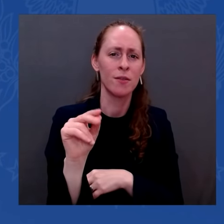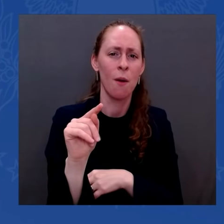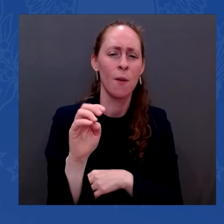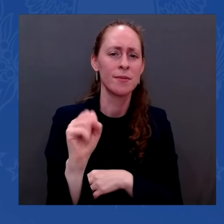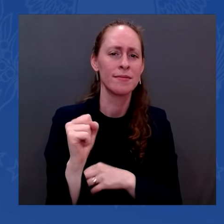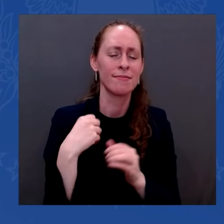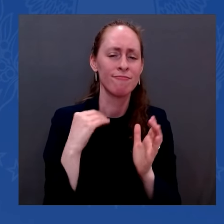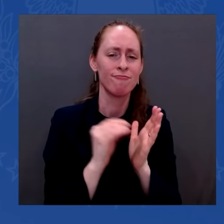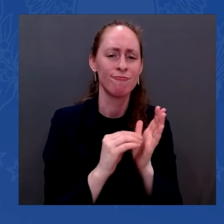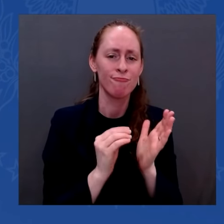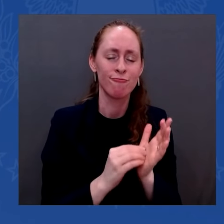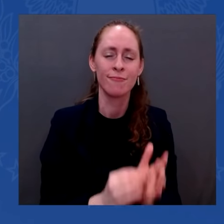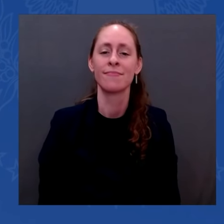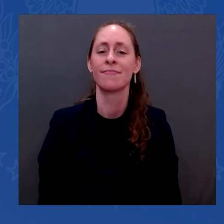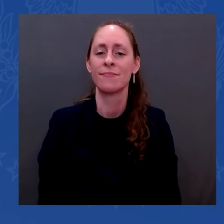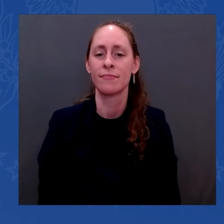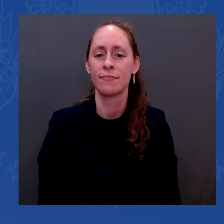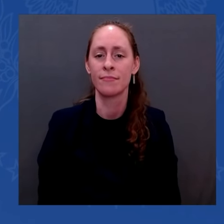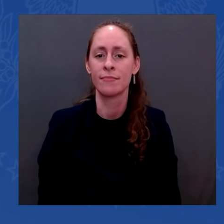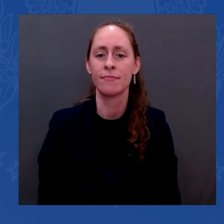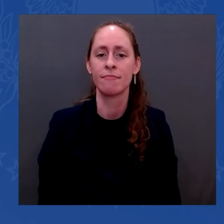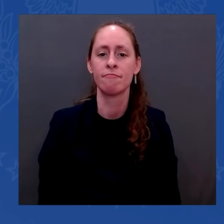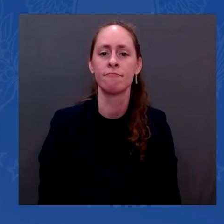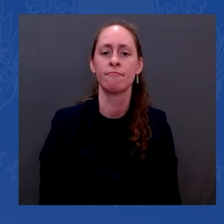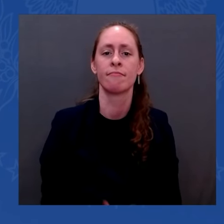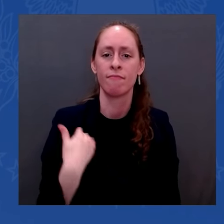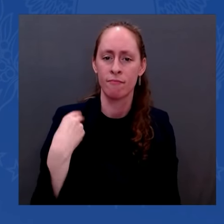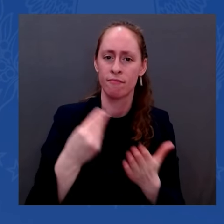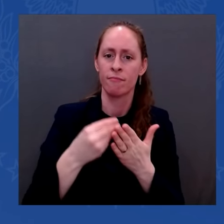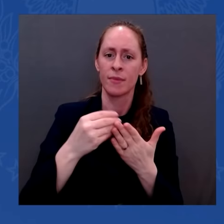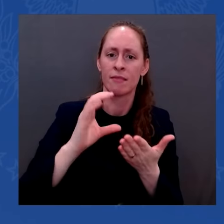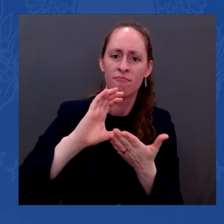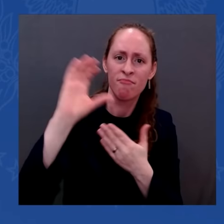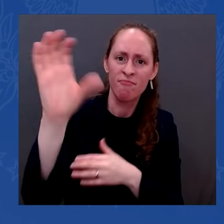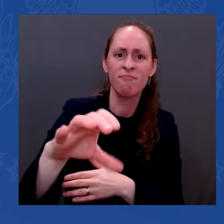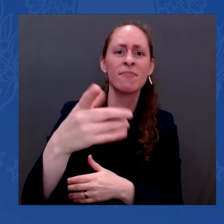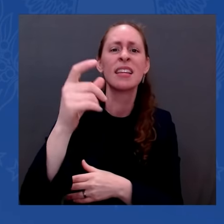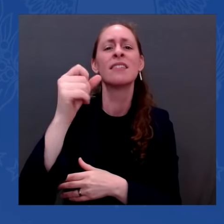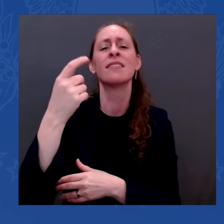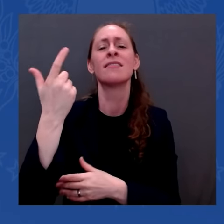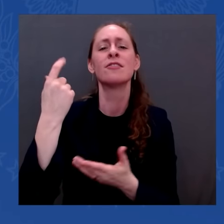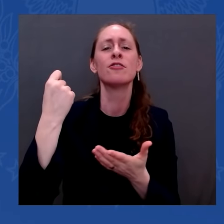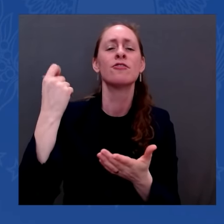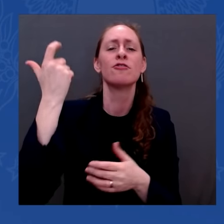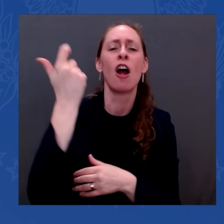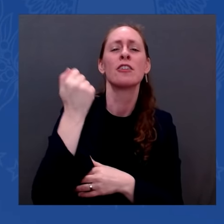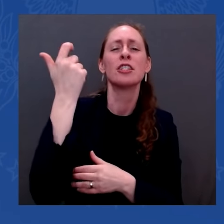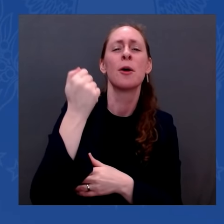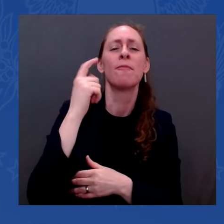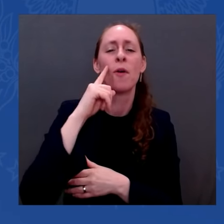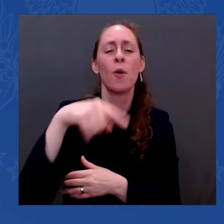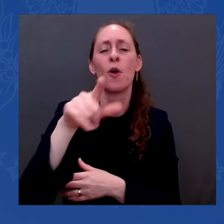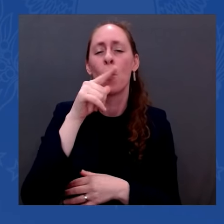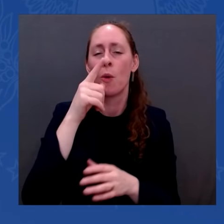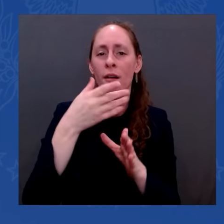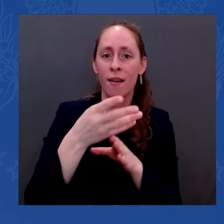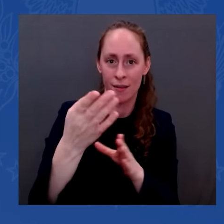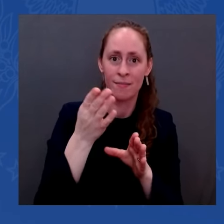taking STEM courses. Is that right? Ms. Knapp: It is, yes. The President: And are you going to be developing internships as well?